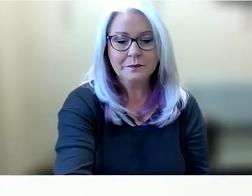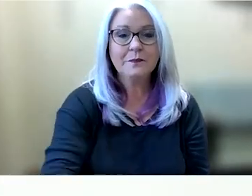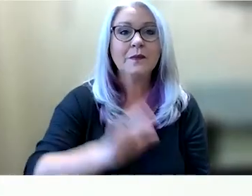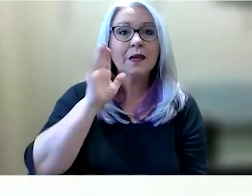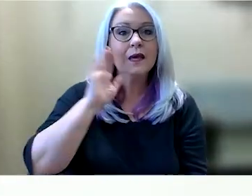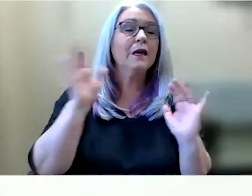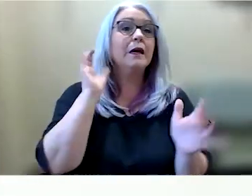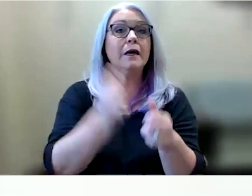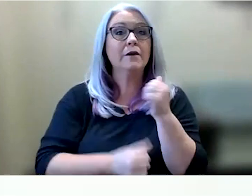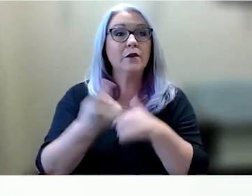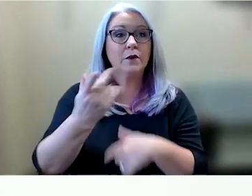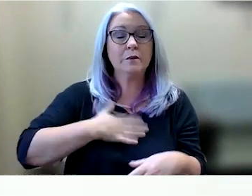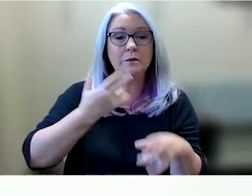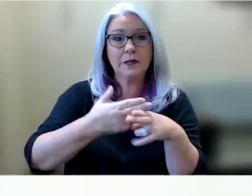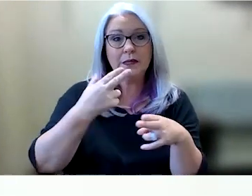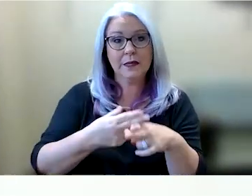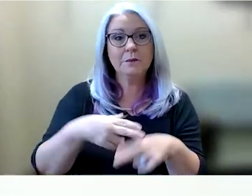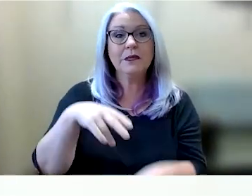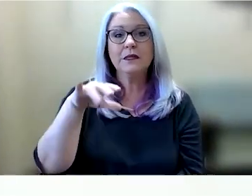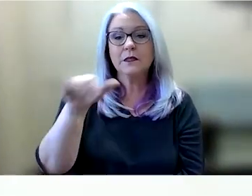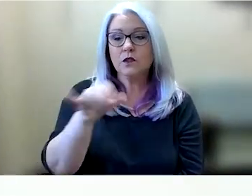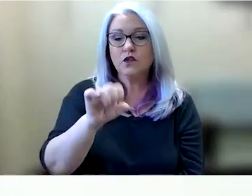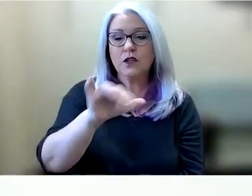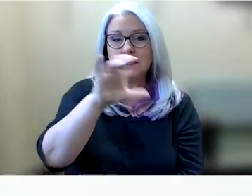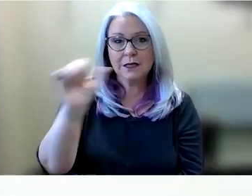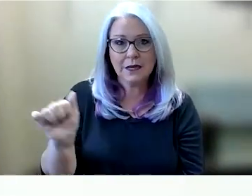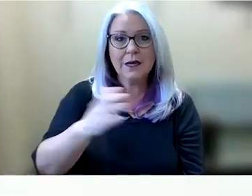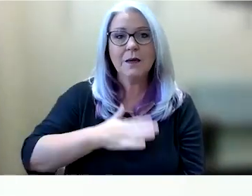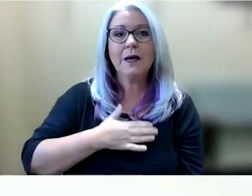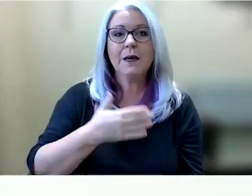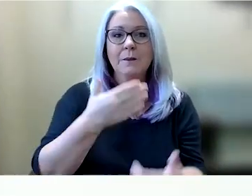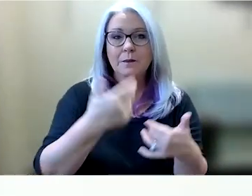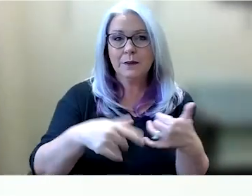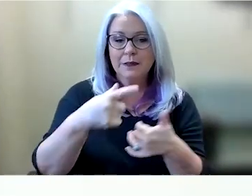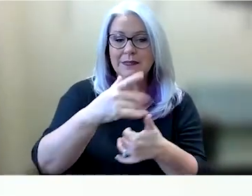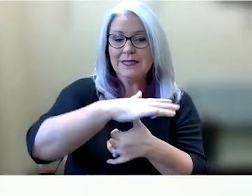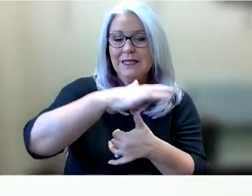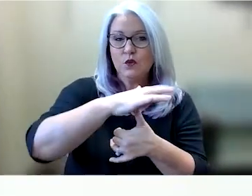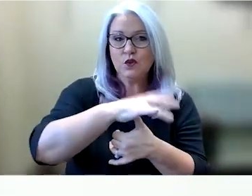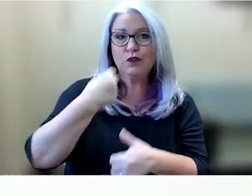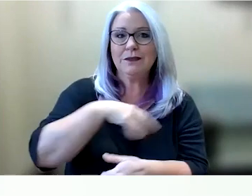Jessica Richwalder. My pronouns are she, her, her's. And I'm a senior staff attorney at